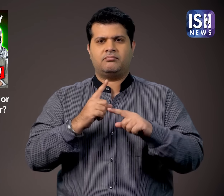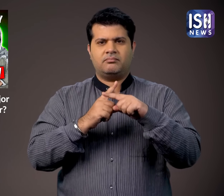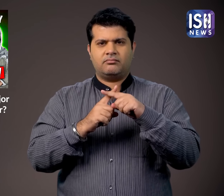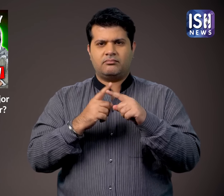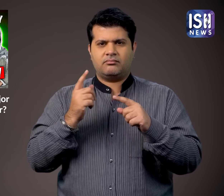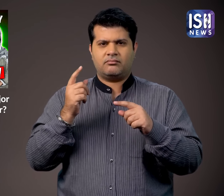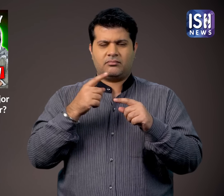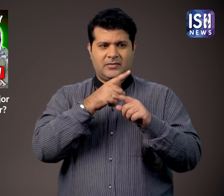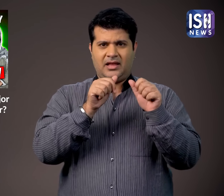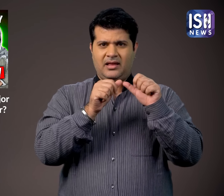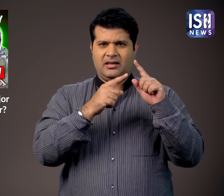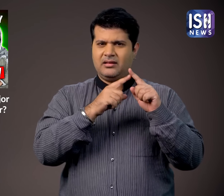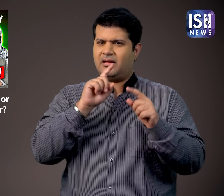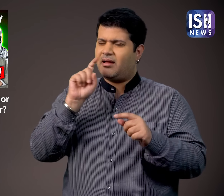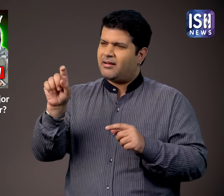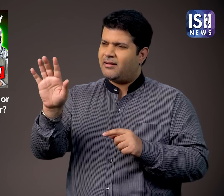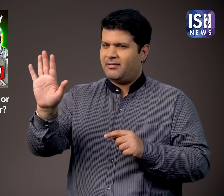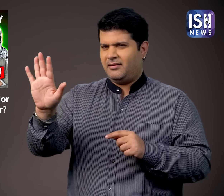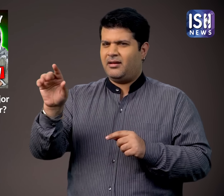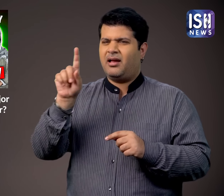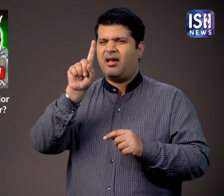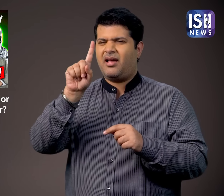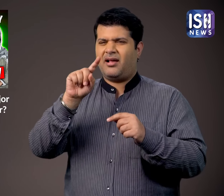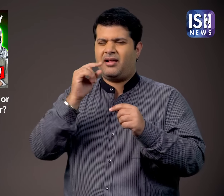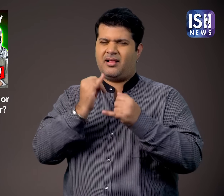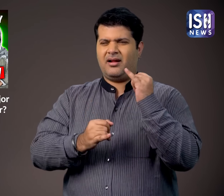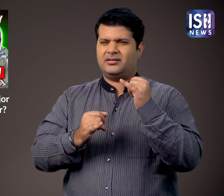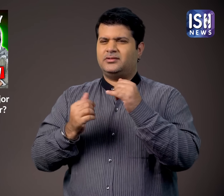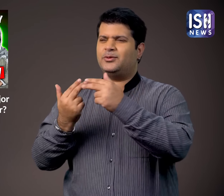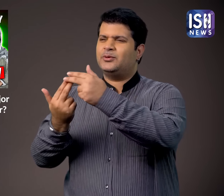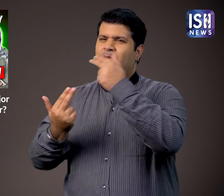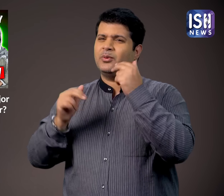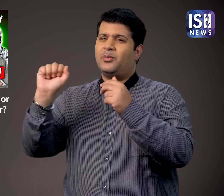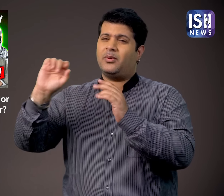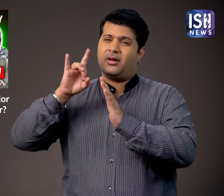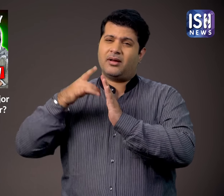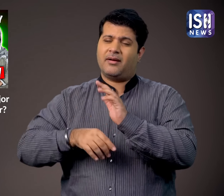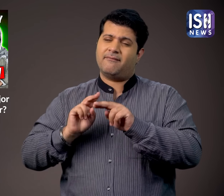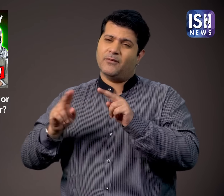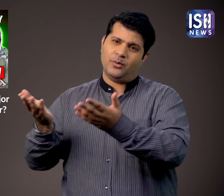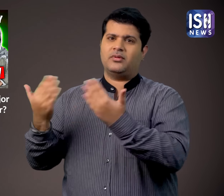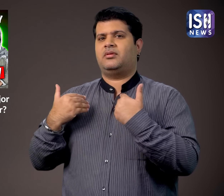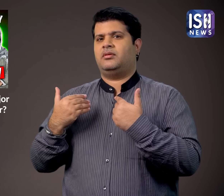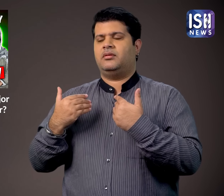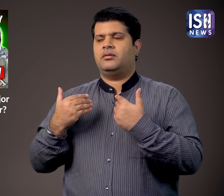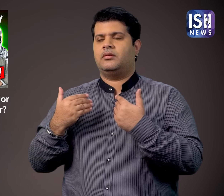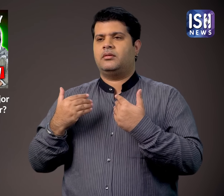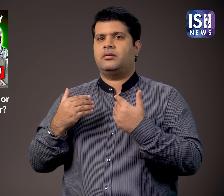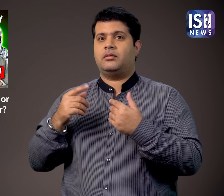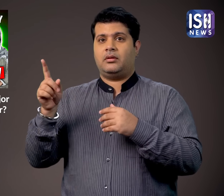Torara asked him to explain his story one last time, in detail.